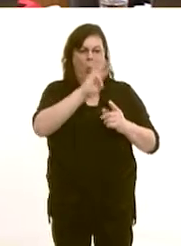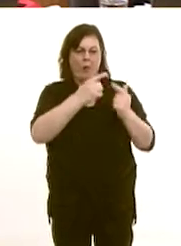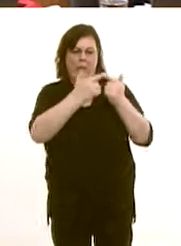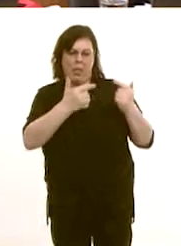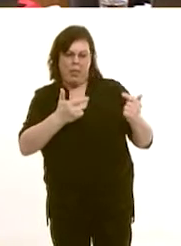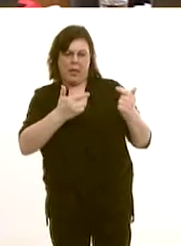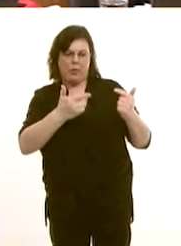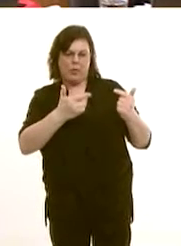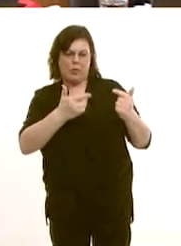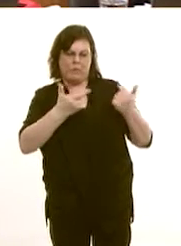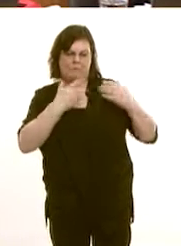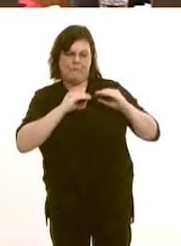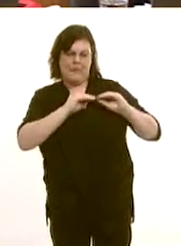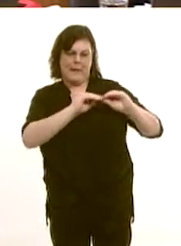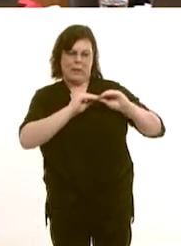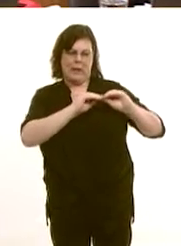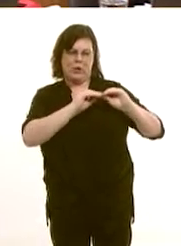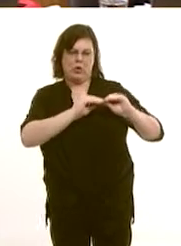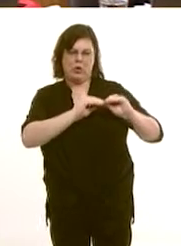in education strategic plans that they have, namely the WESPs.